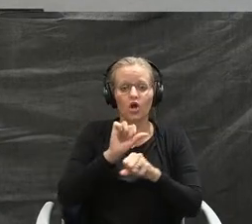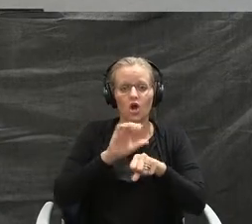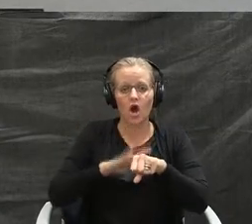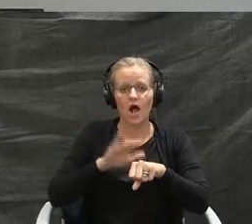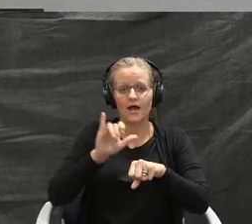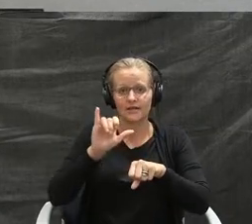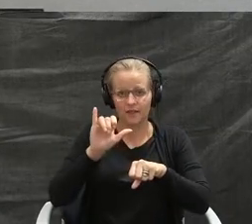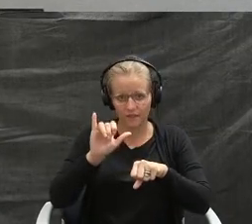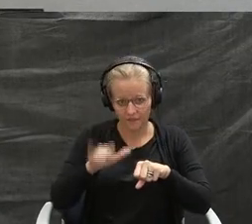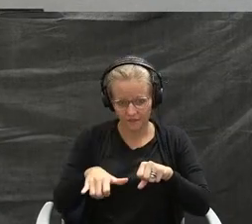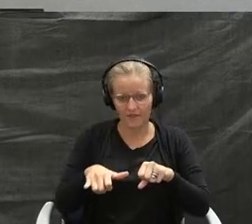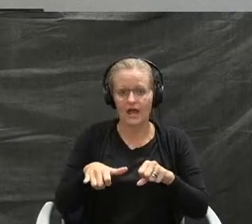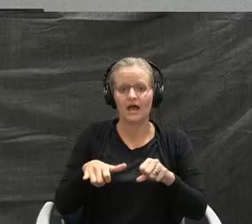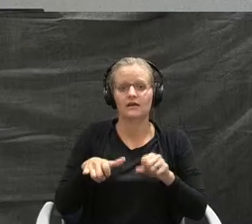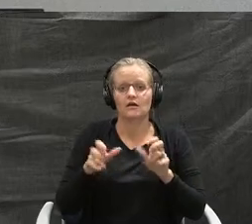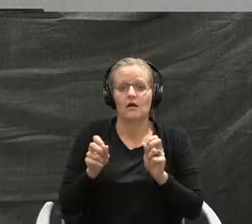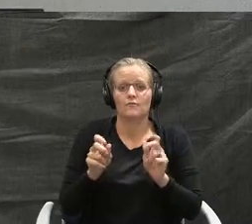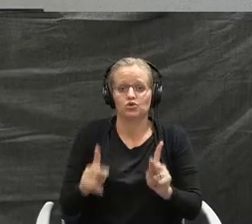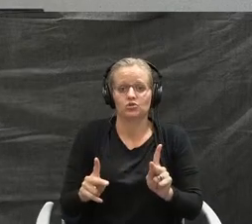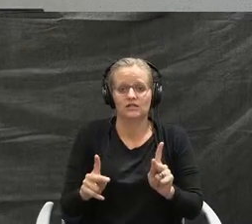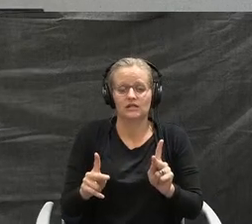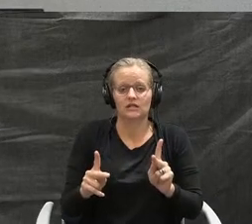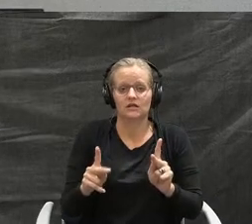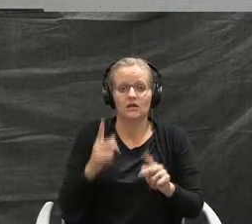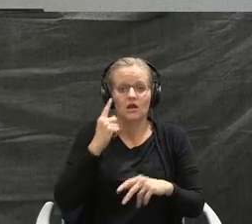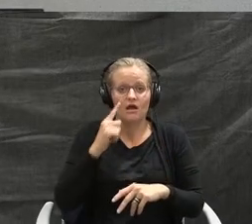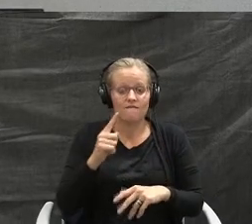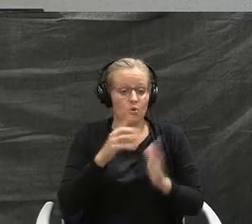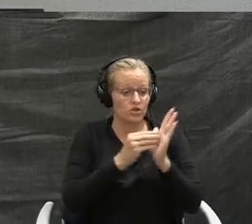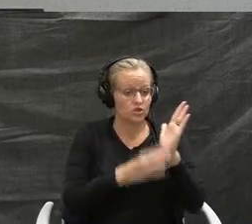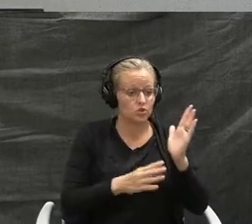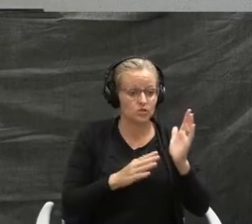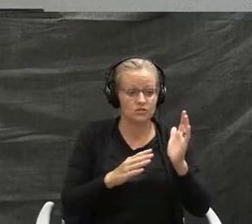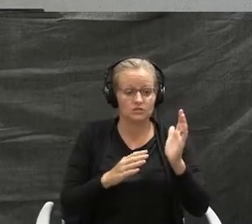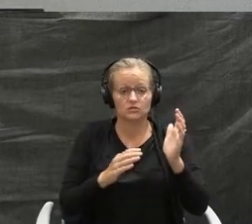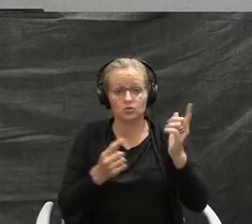measures to get them in and meet their teachers. Obviously, lots